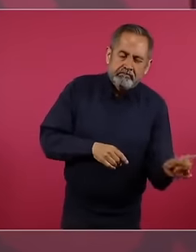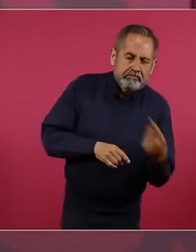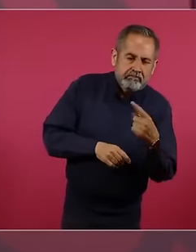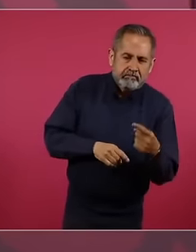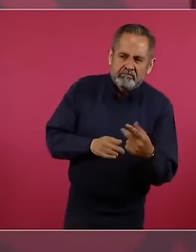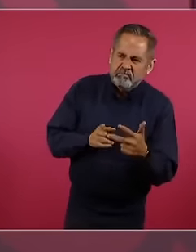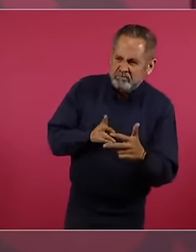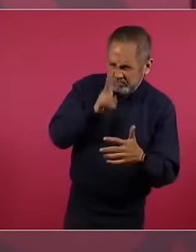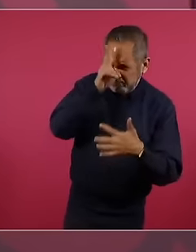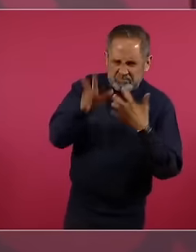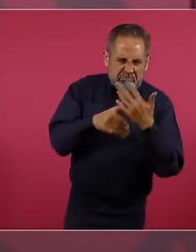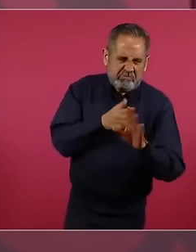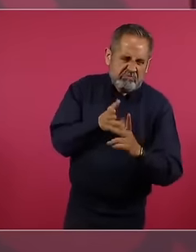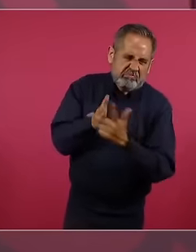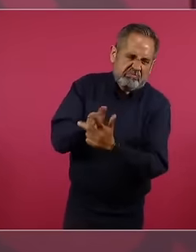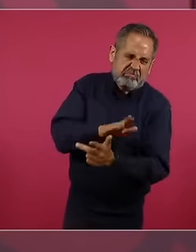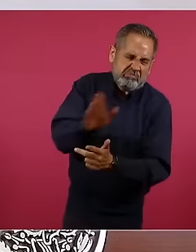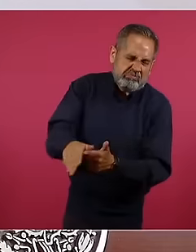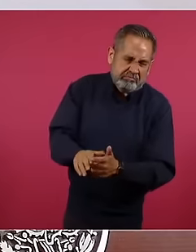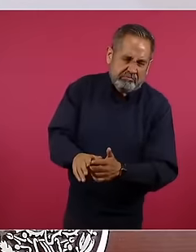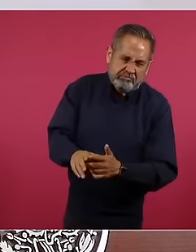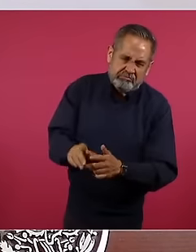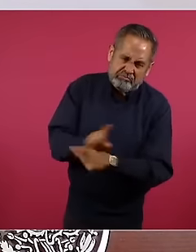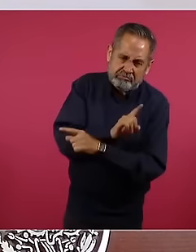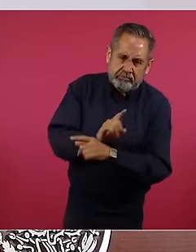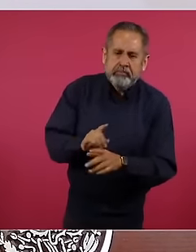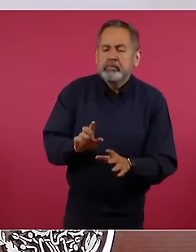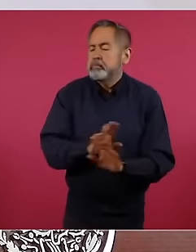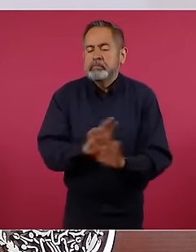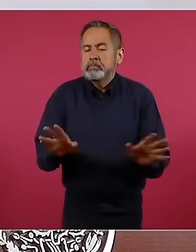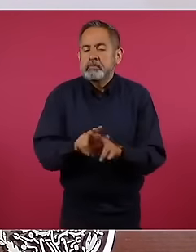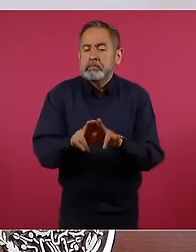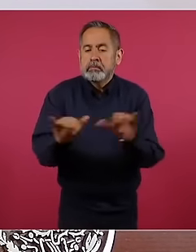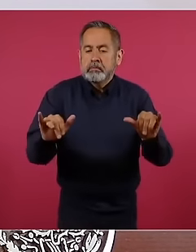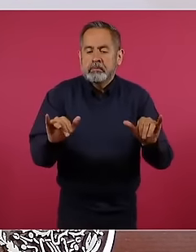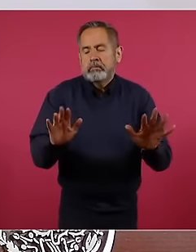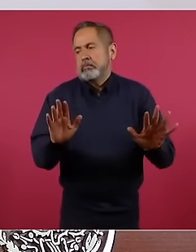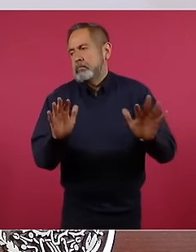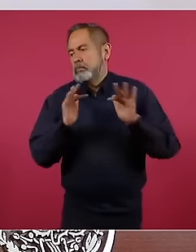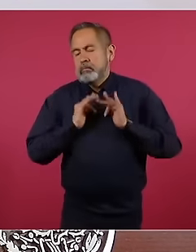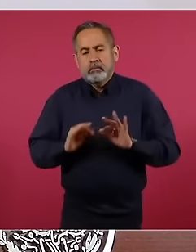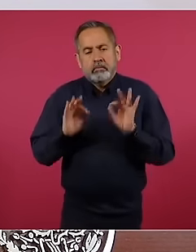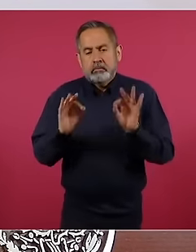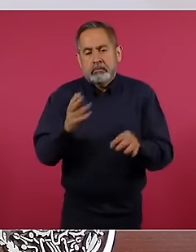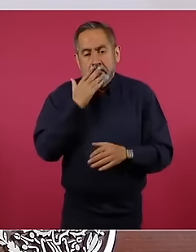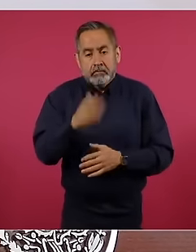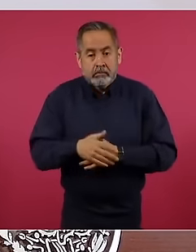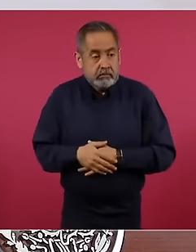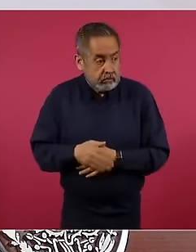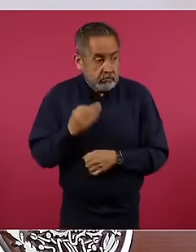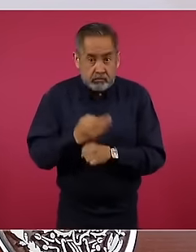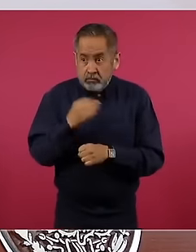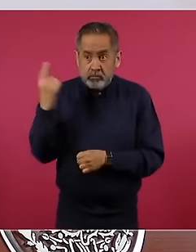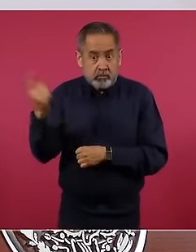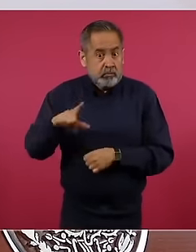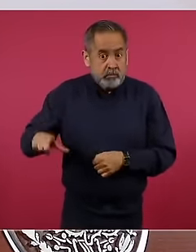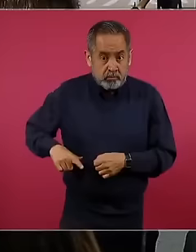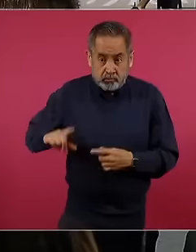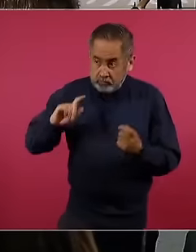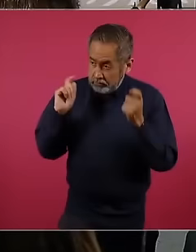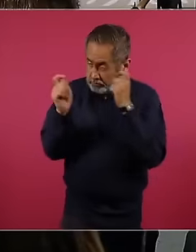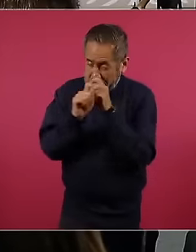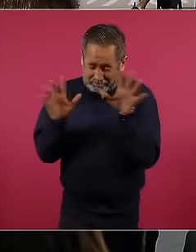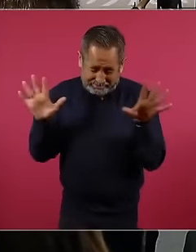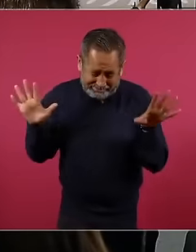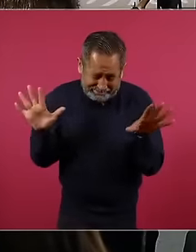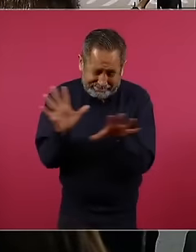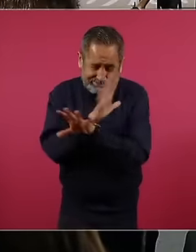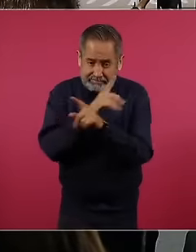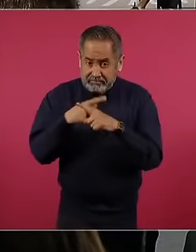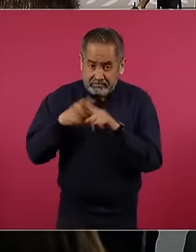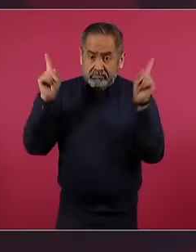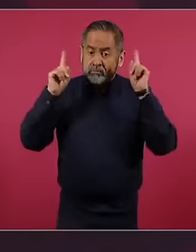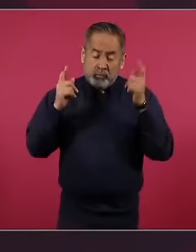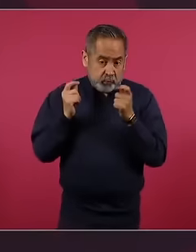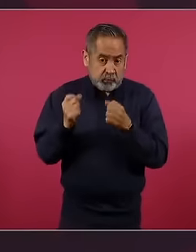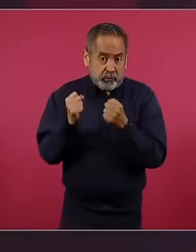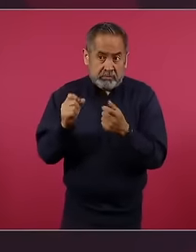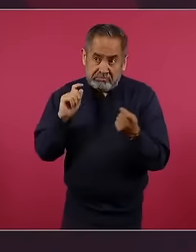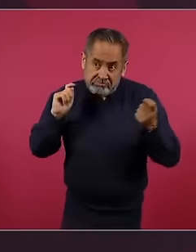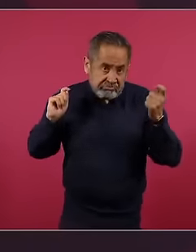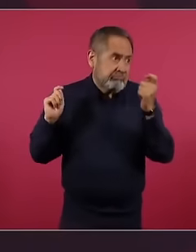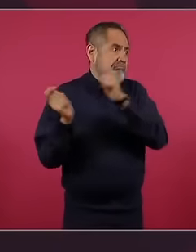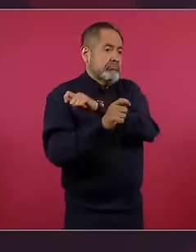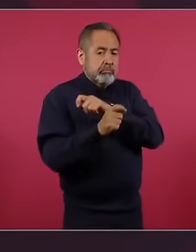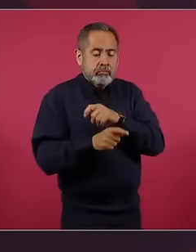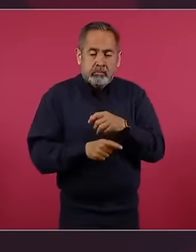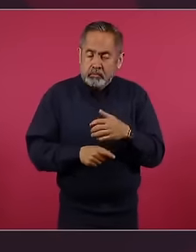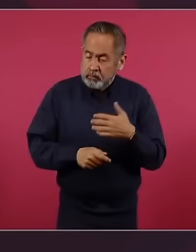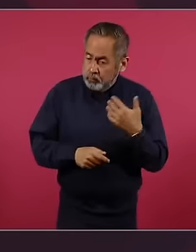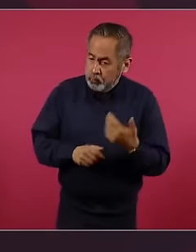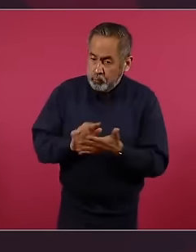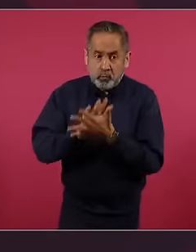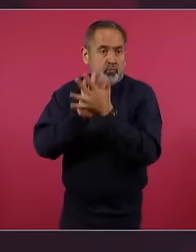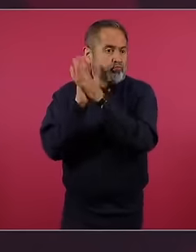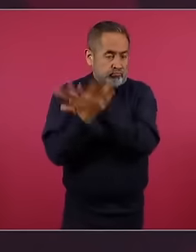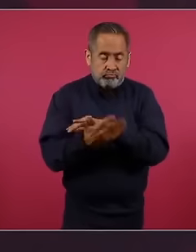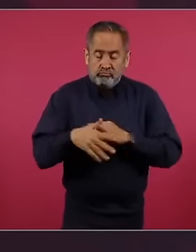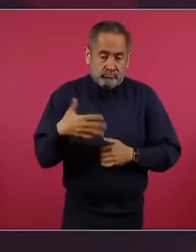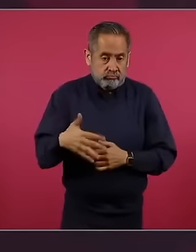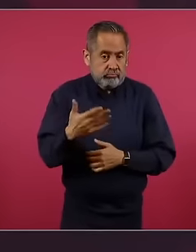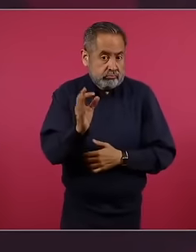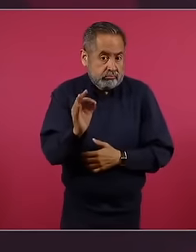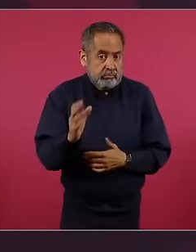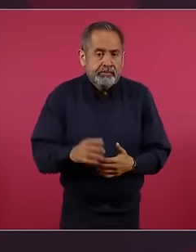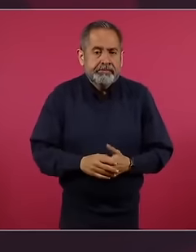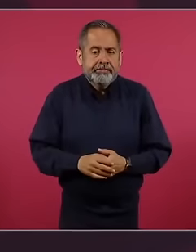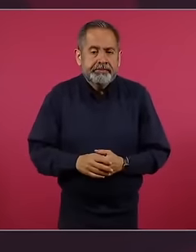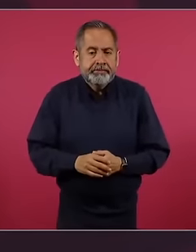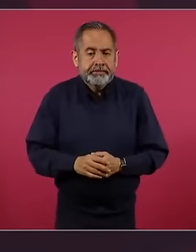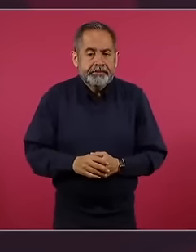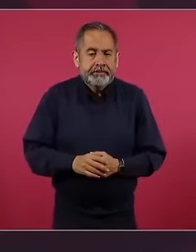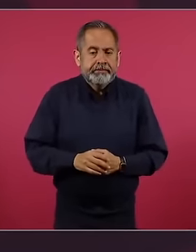violence and it is a profound change that has been carried out. It is not just anything